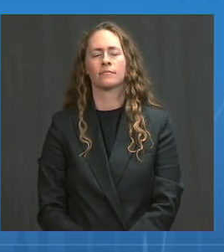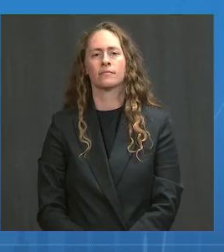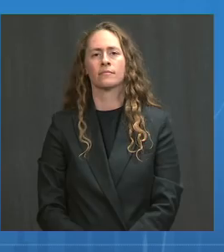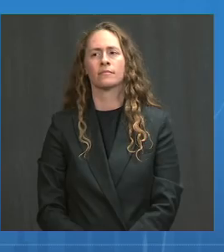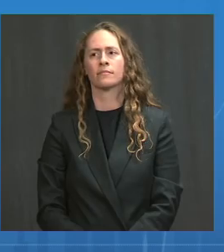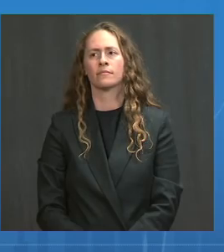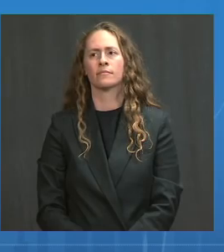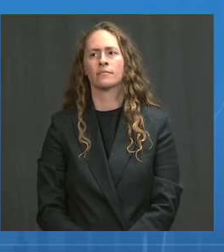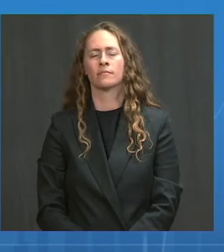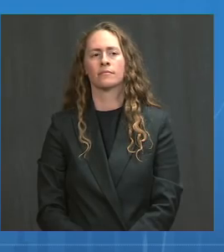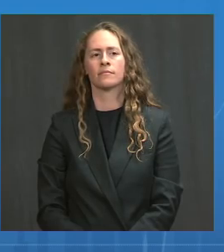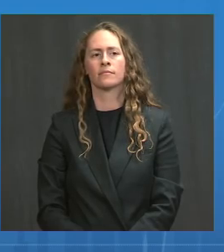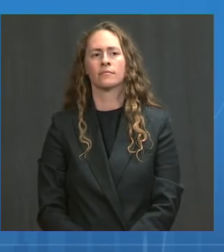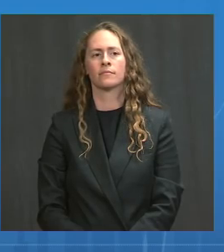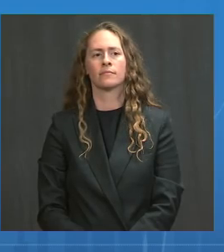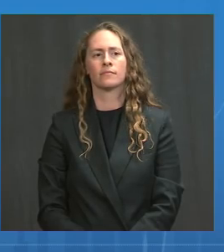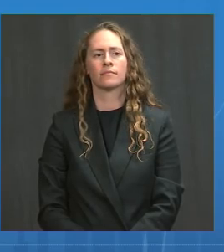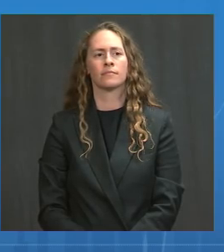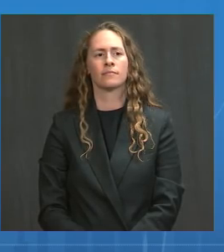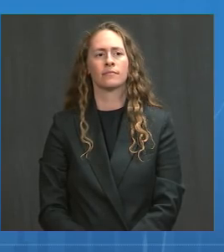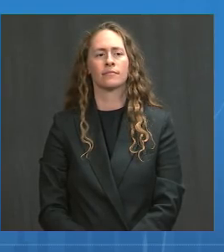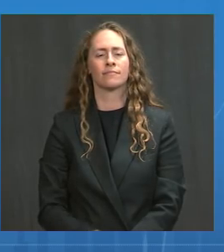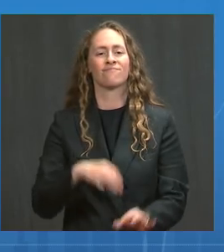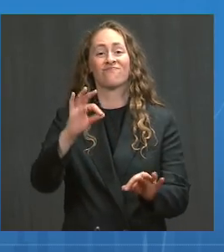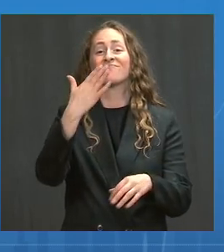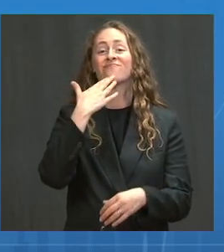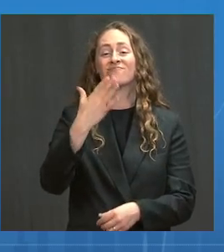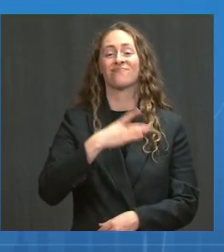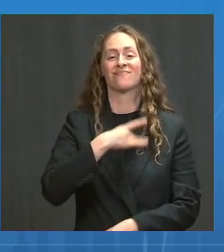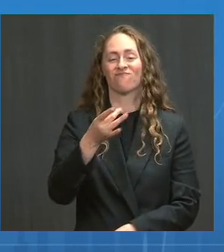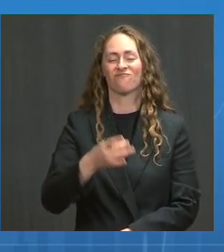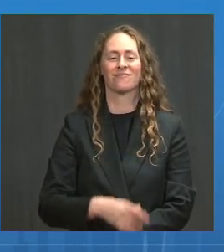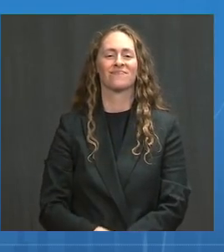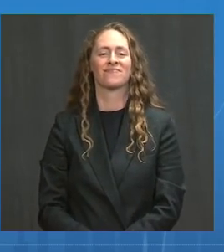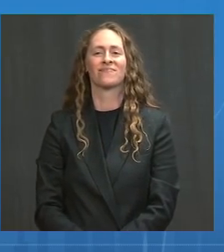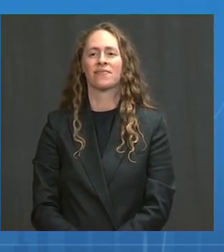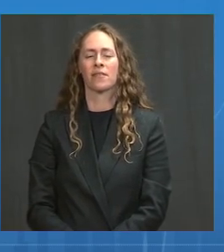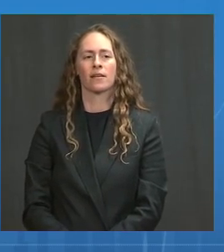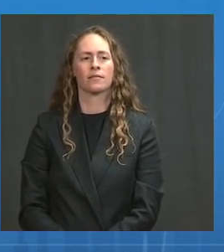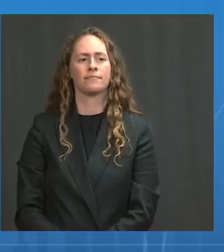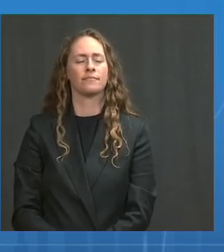The Press: Thank you for taking my question. My question is --